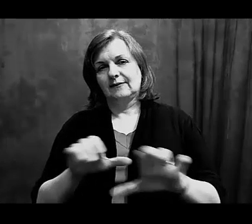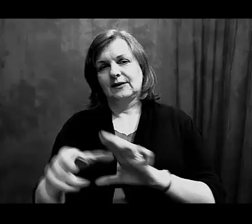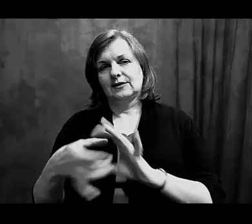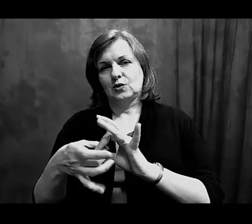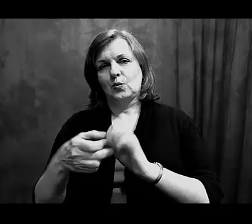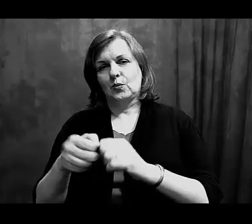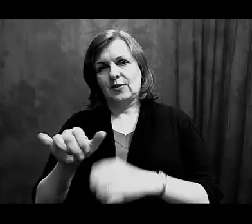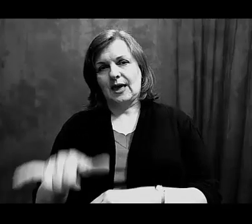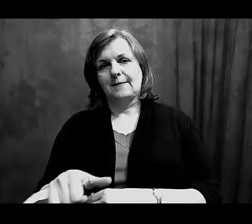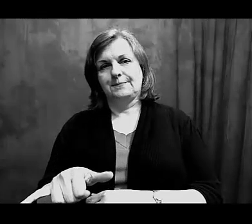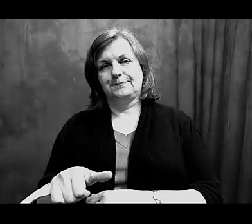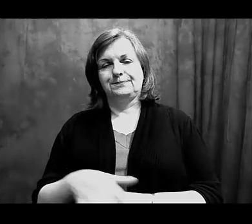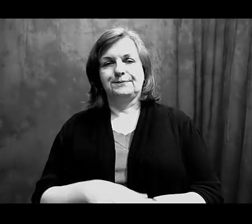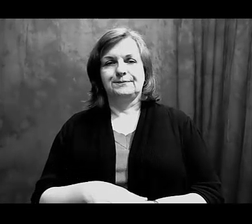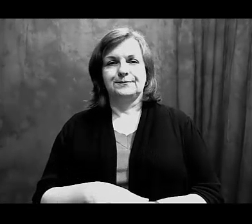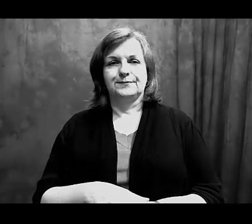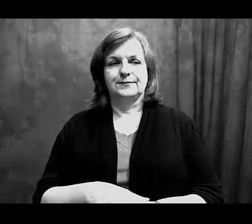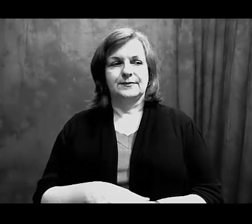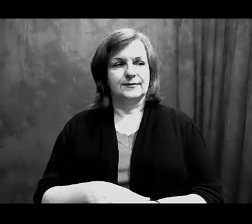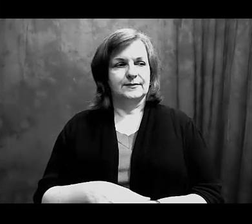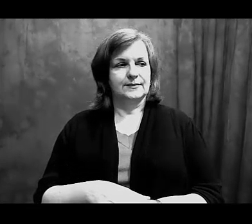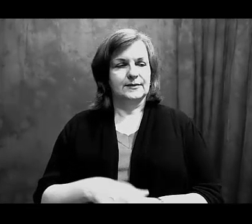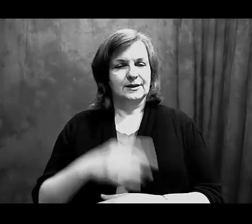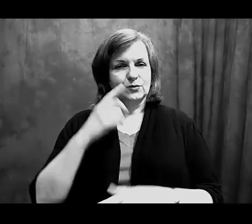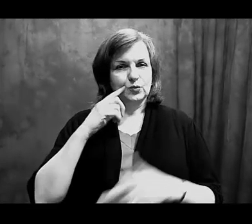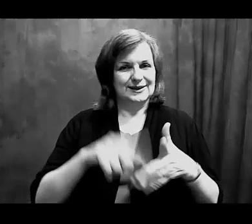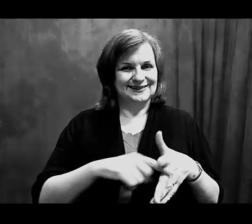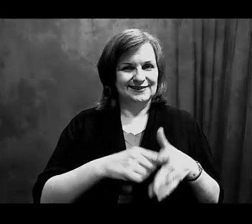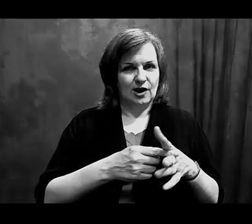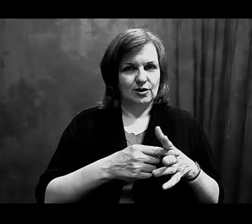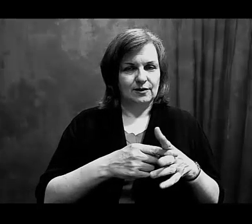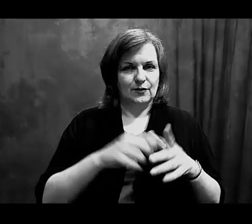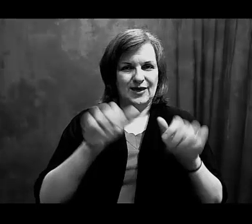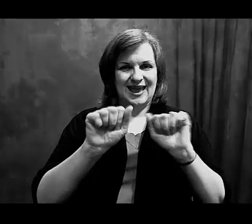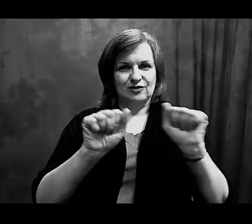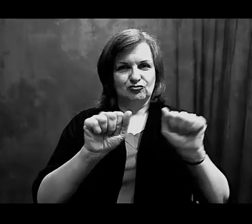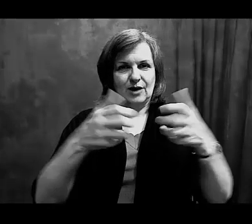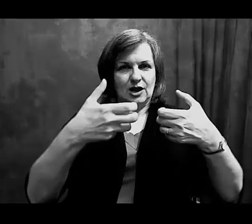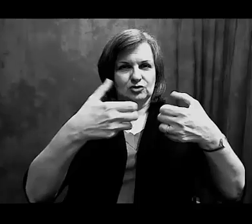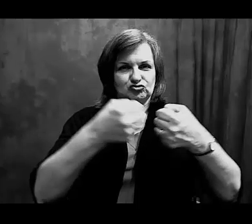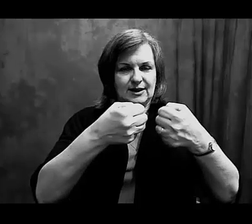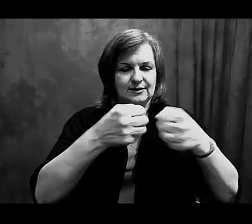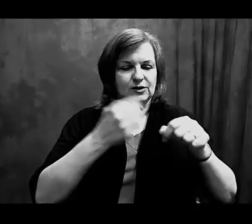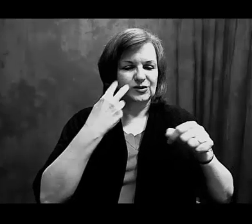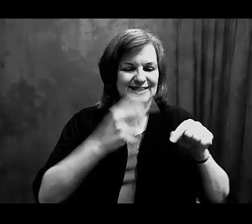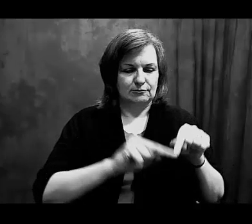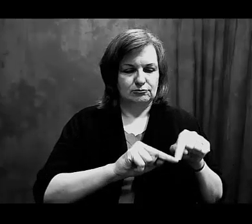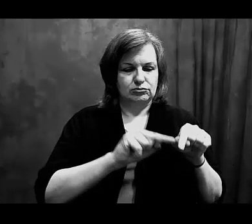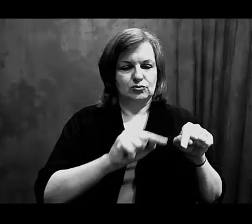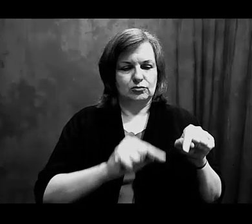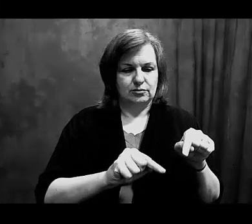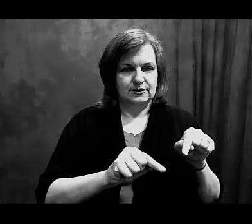it's an electrocardiogram "k" if you are in England - "c" if you're in the U.S.